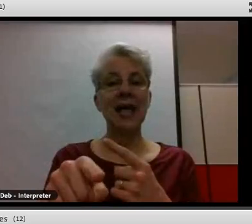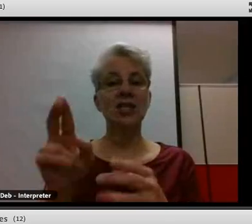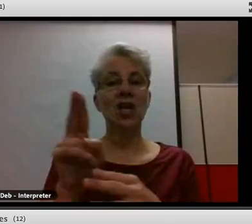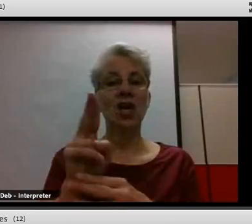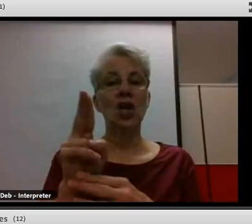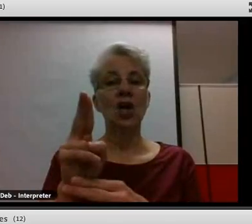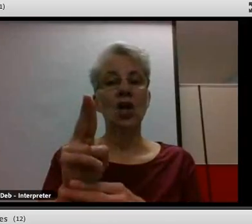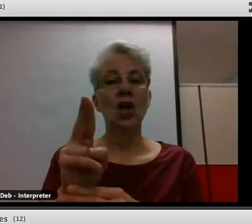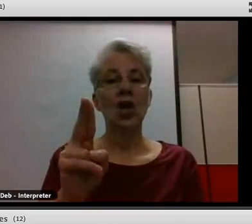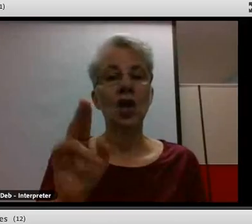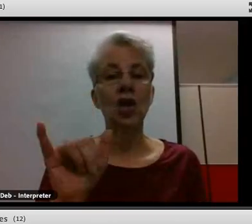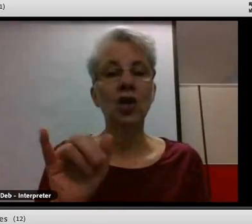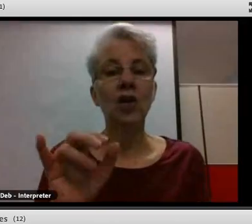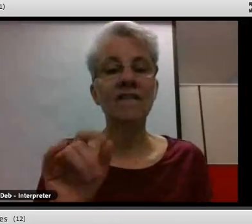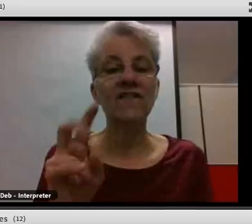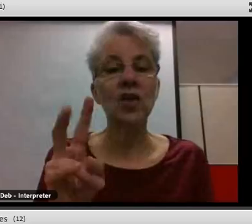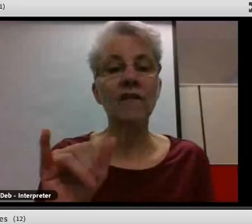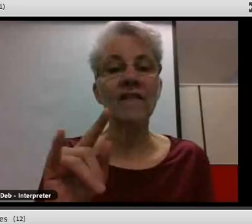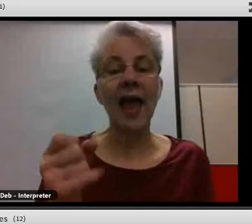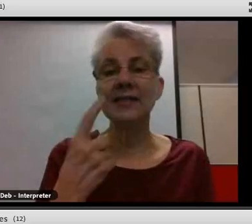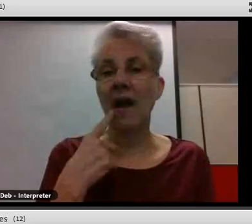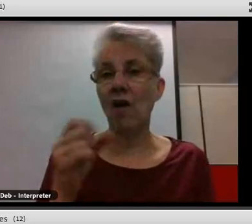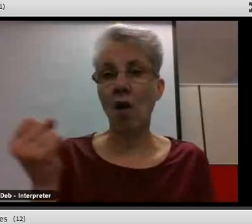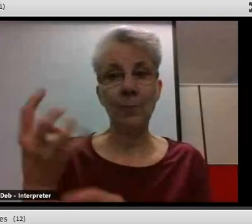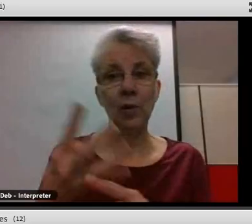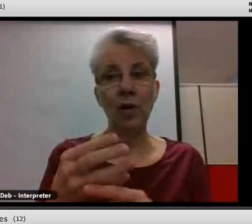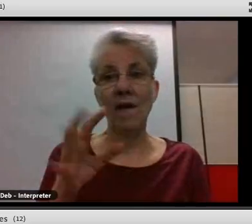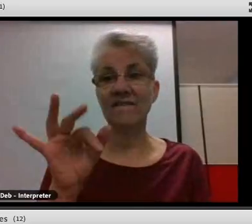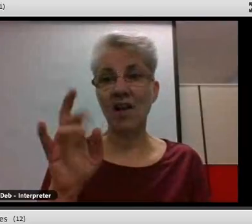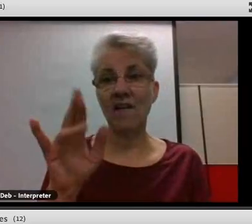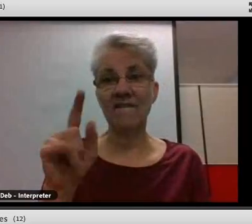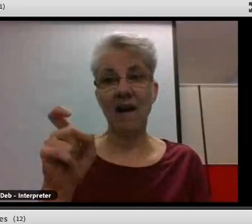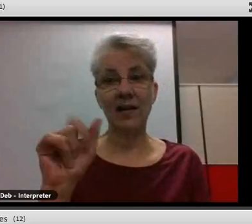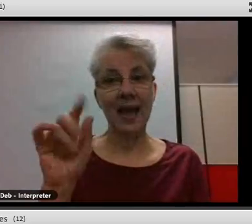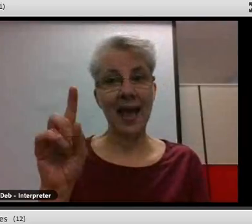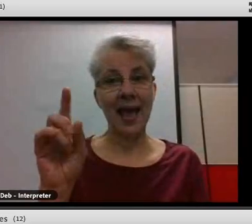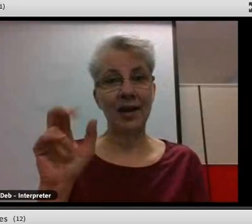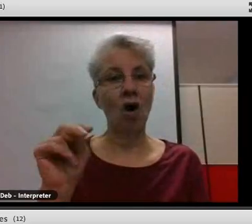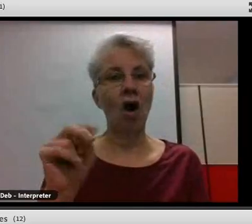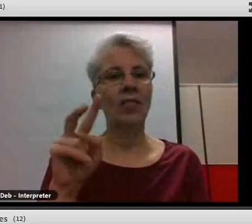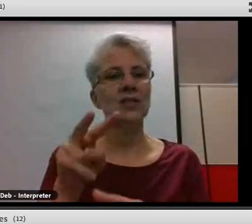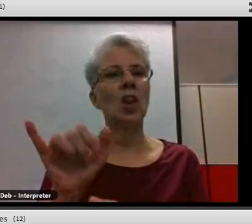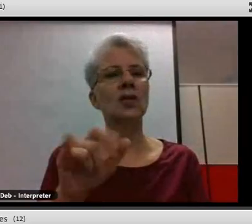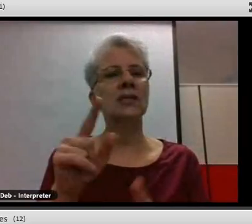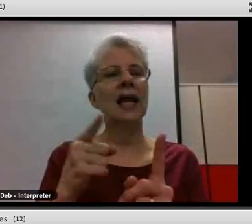Anyways... So the University of Montana in 2014, and these are kind of recent,